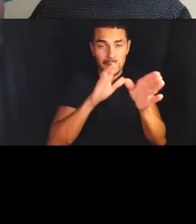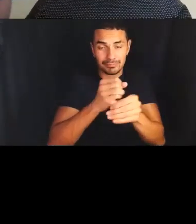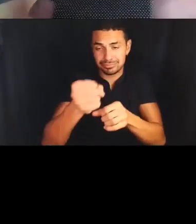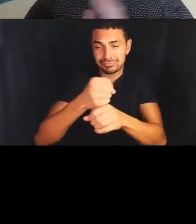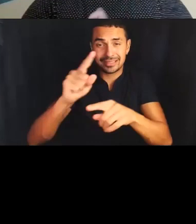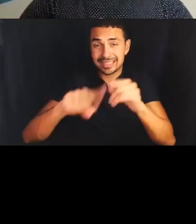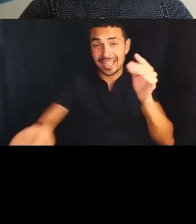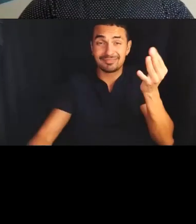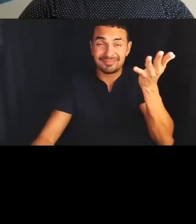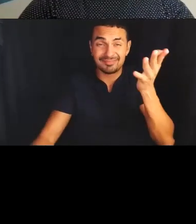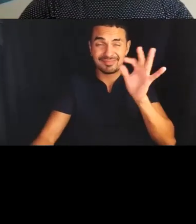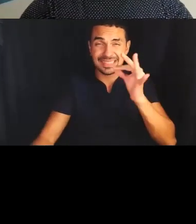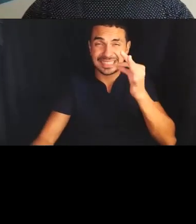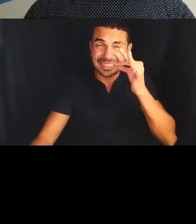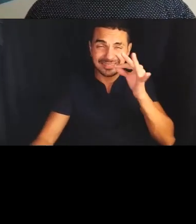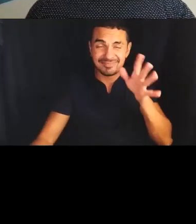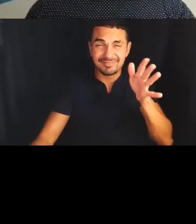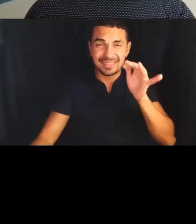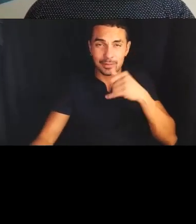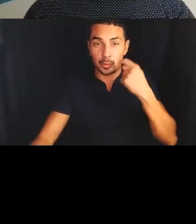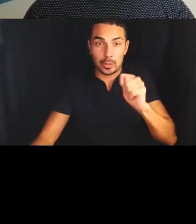So we tried to kind of represent that here.